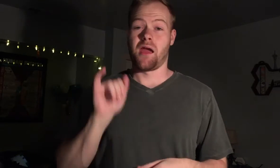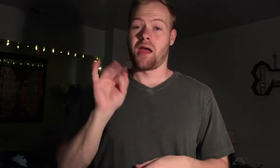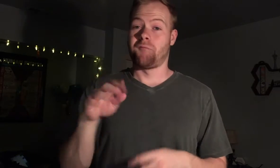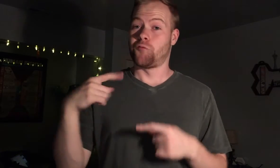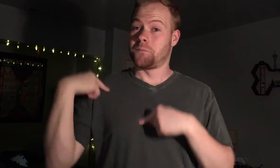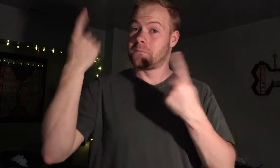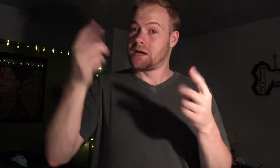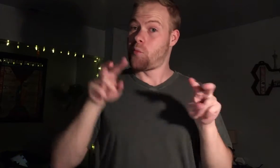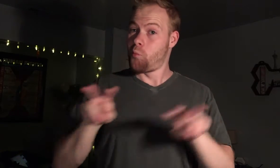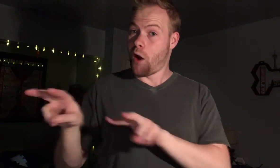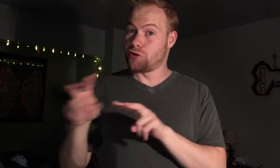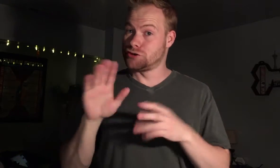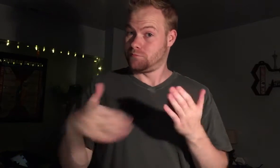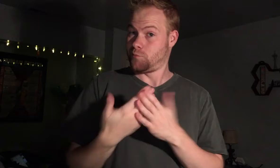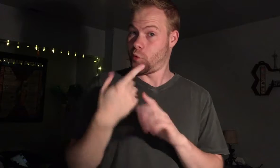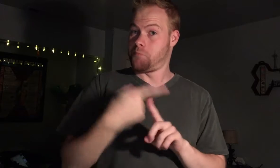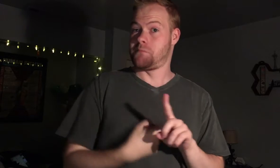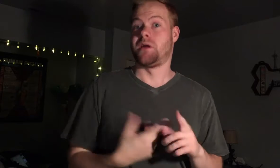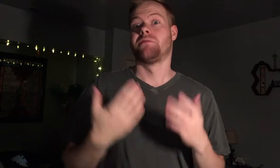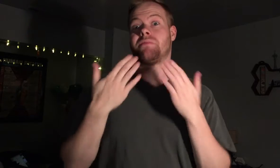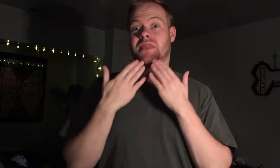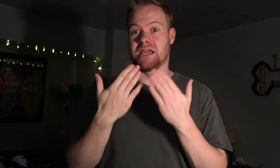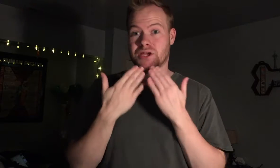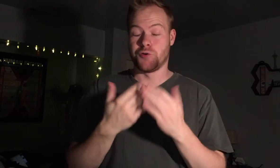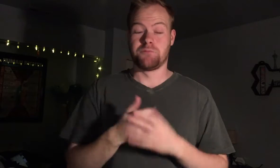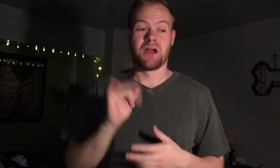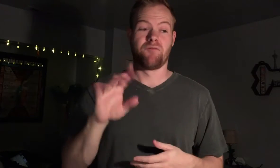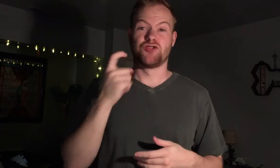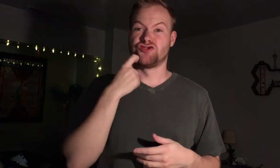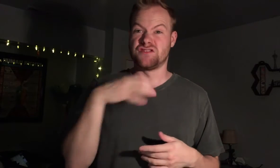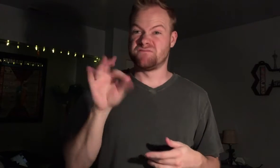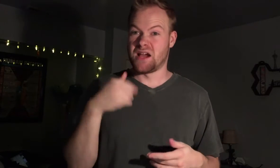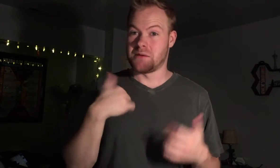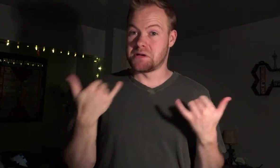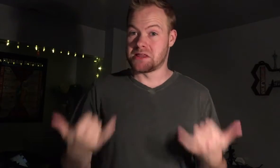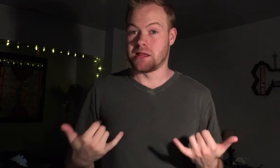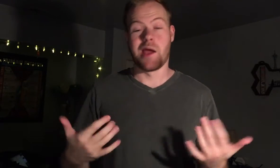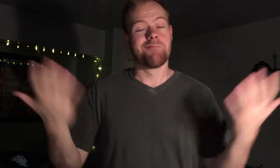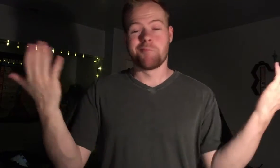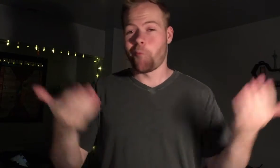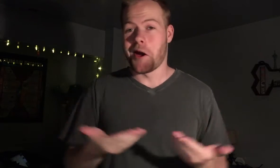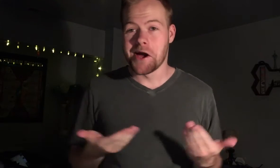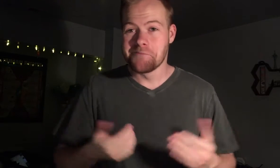If you've been watching the whole month, thank you. If you just found me now, welcome!